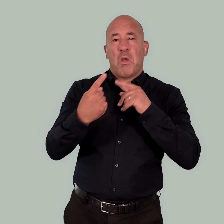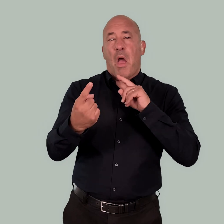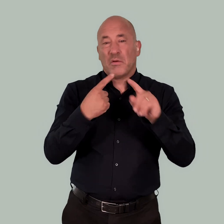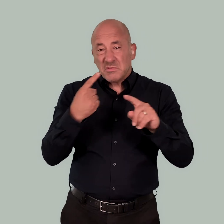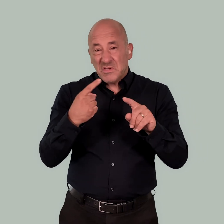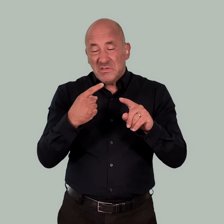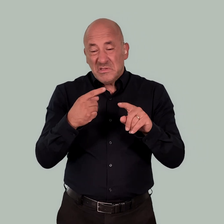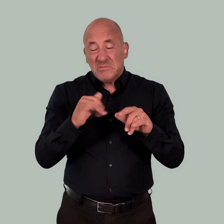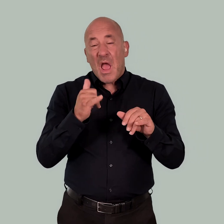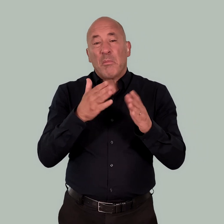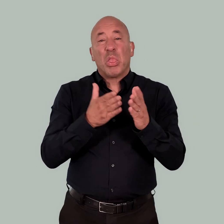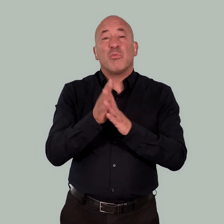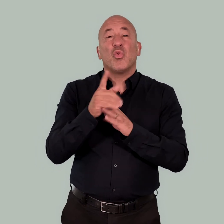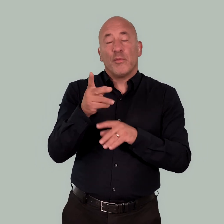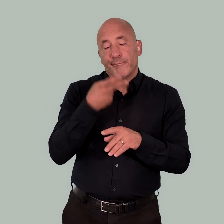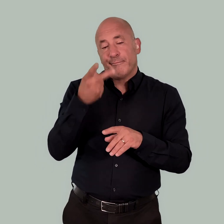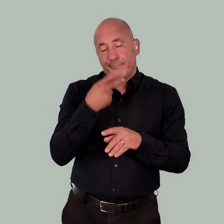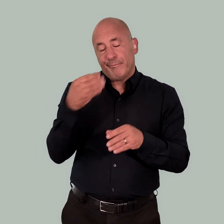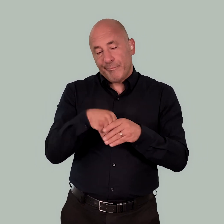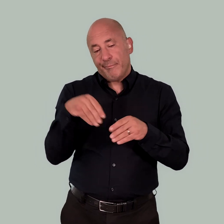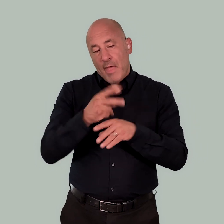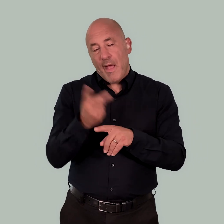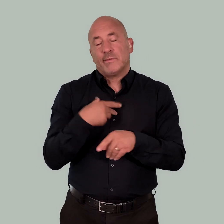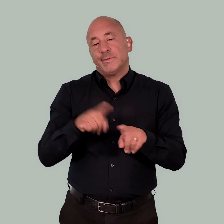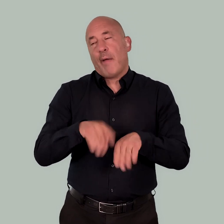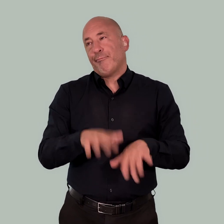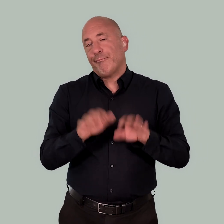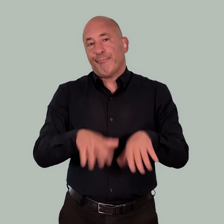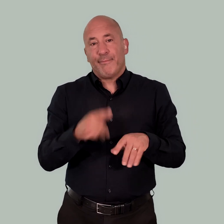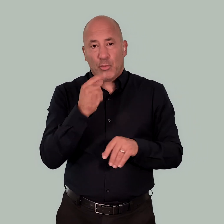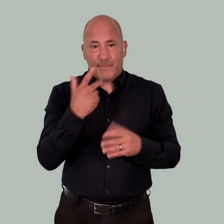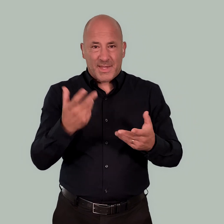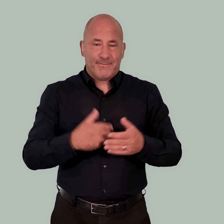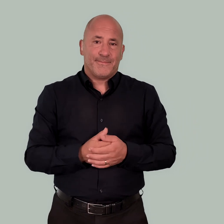and their answers may be influenced by repeated participation.